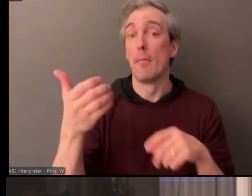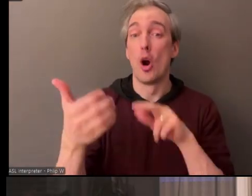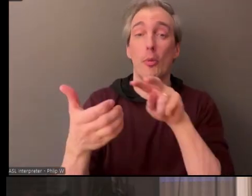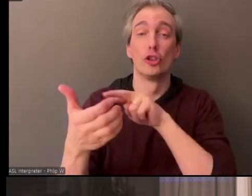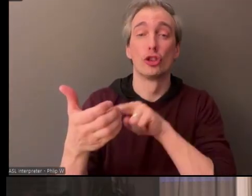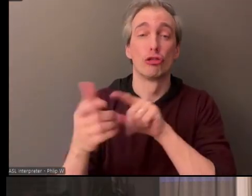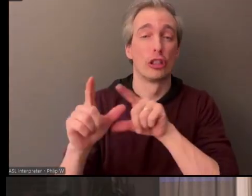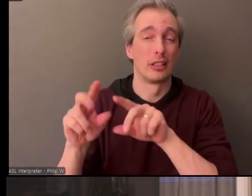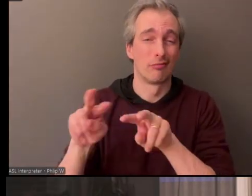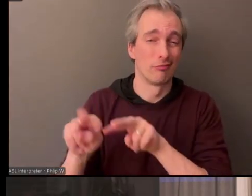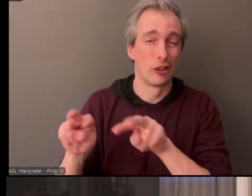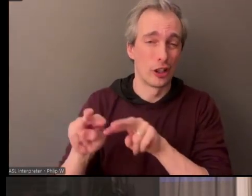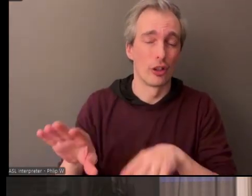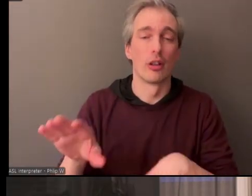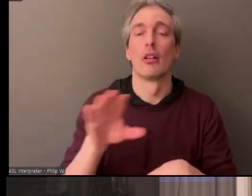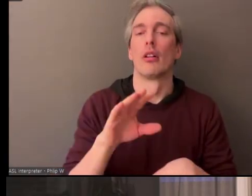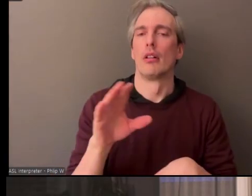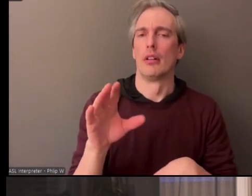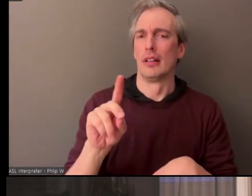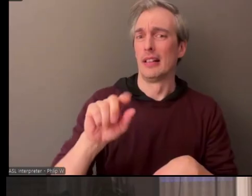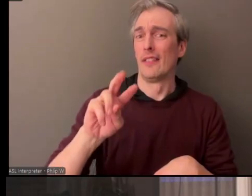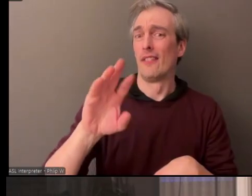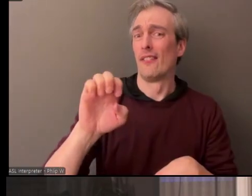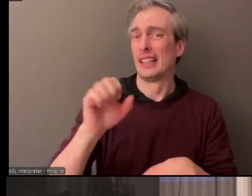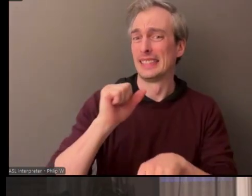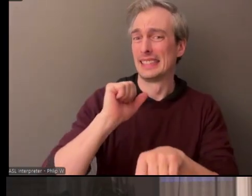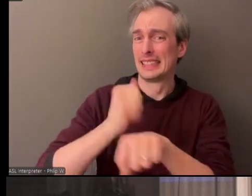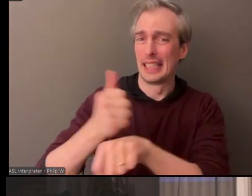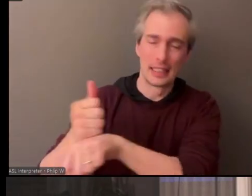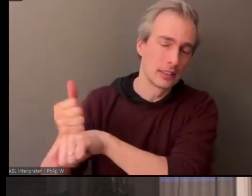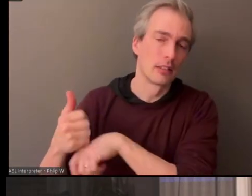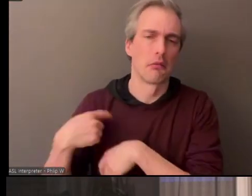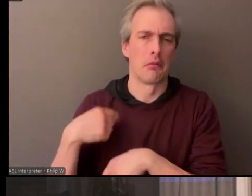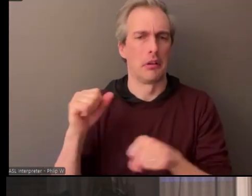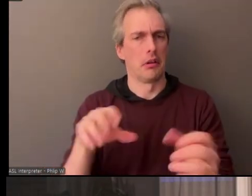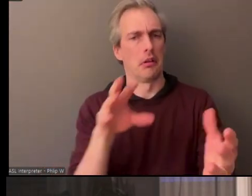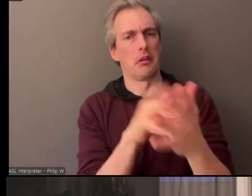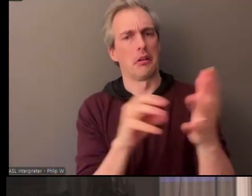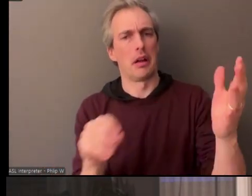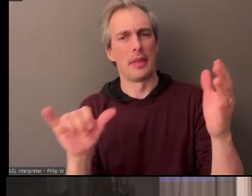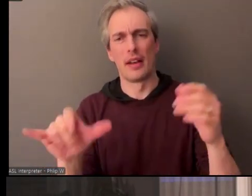And from here, I can put this into whatever project management system you're using. There's no rocket surgery here.